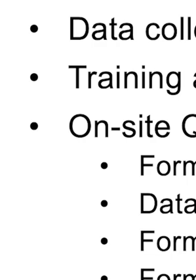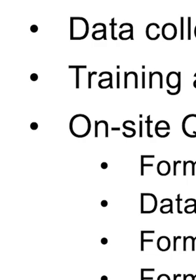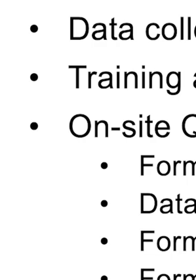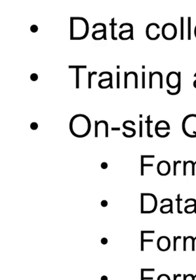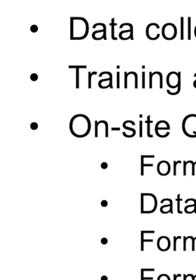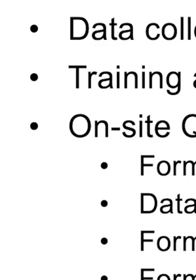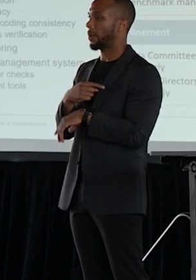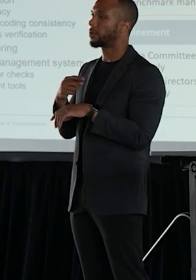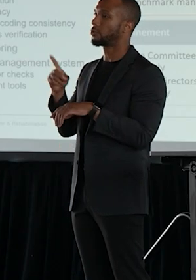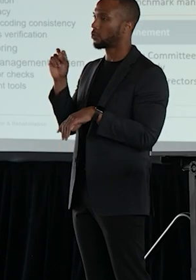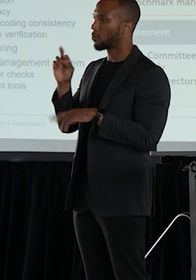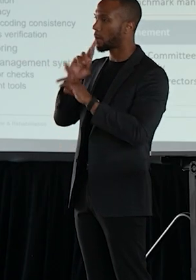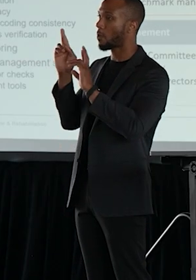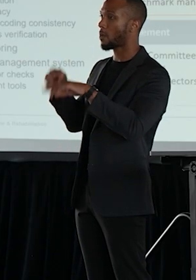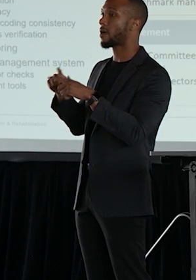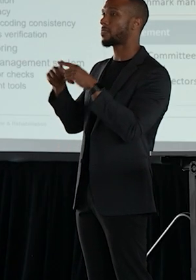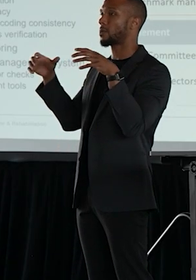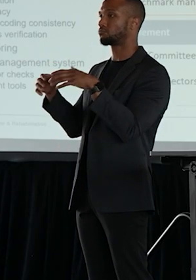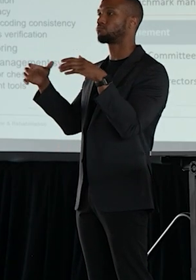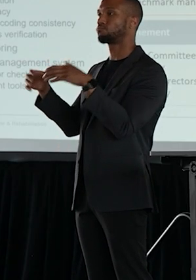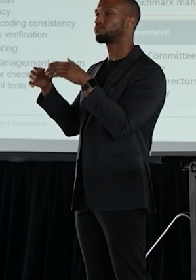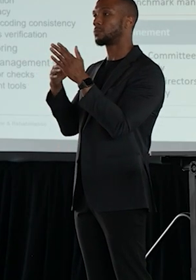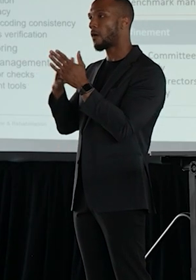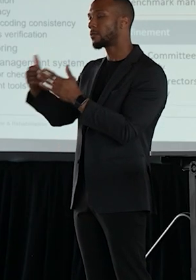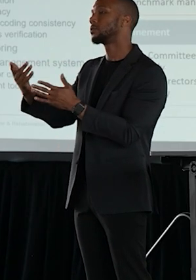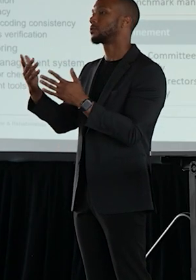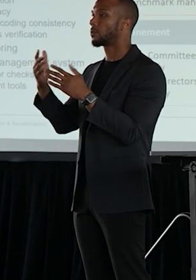report, and then we meet regularly to improve the quality